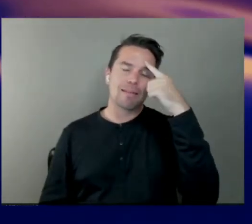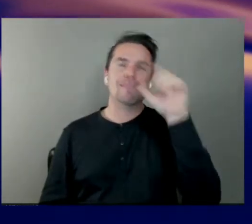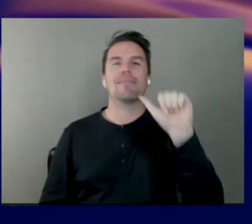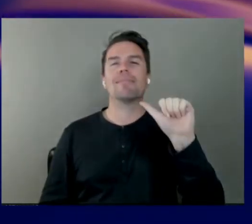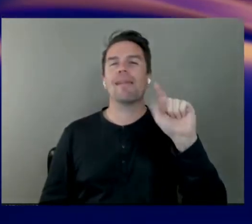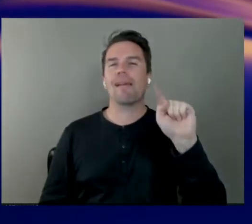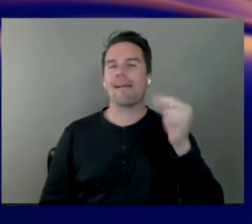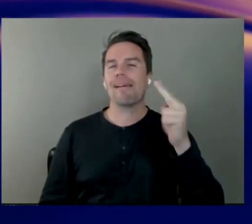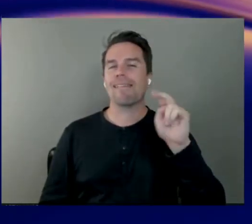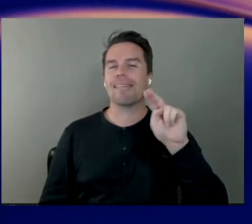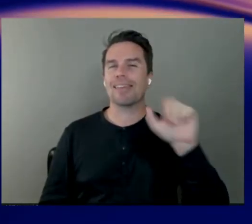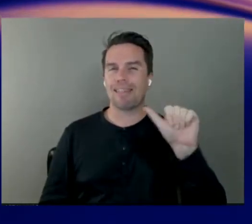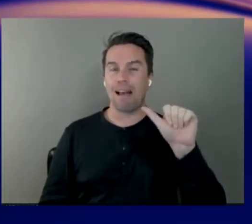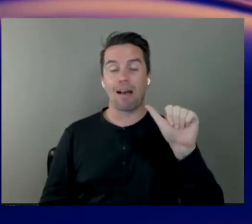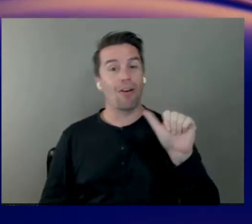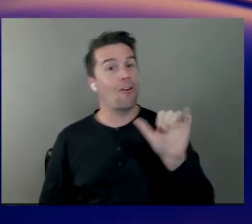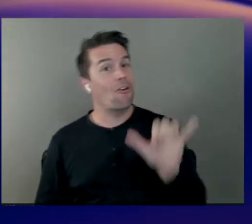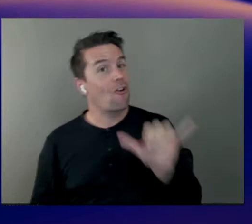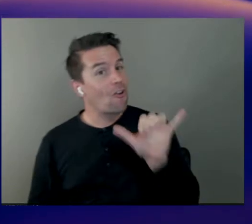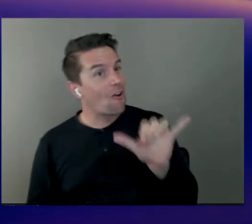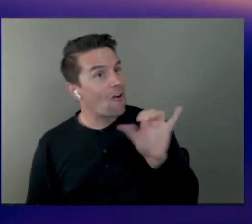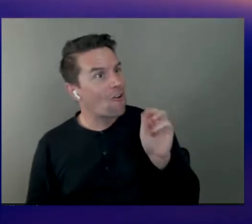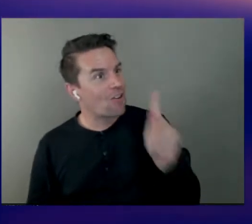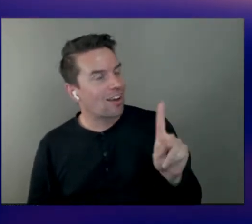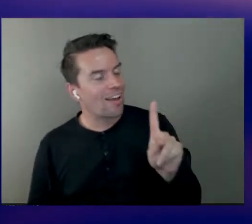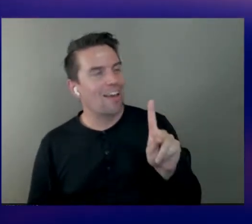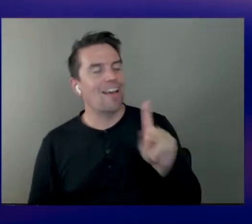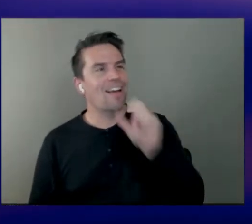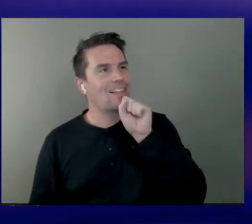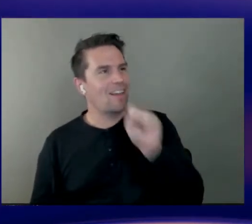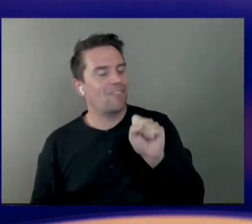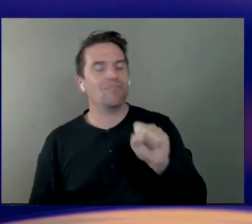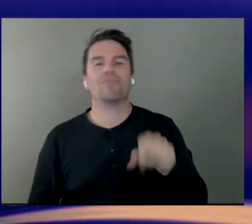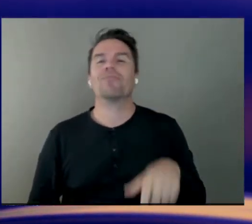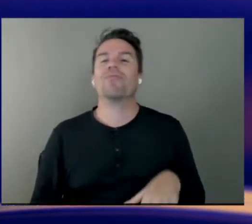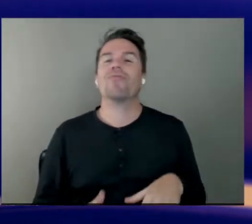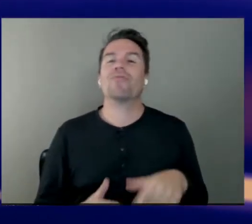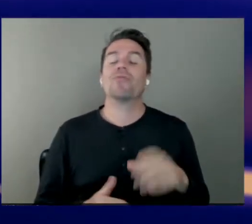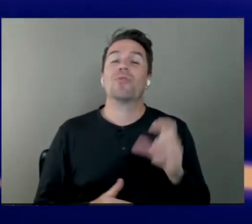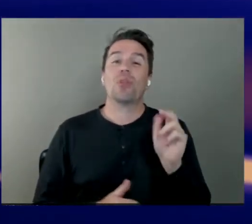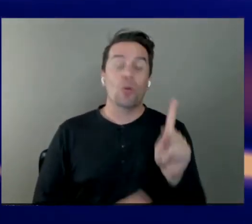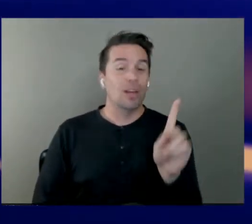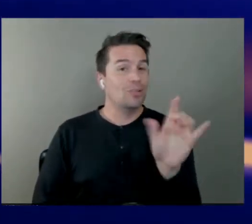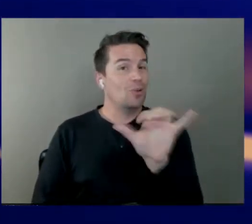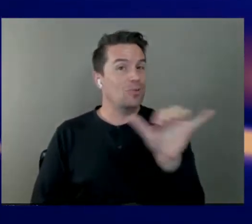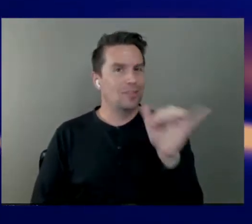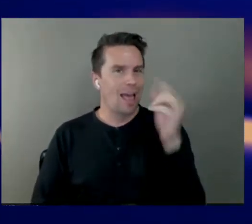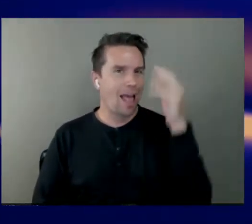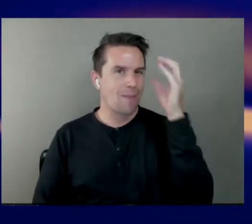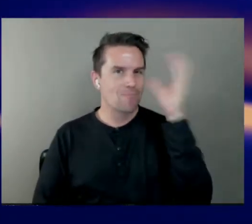All right I love it, I love it. So in that same vein, somewhat tangential to this